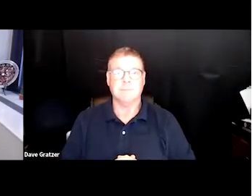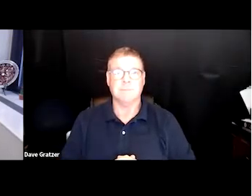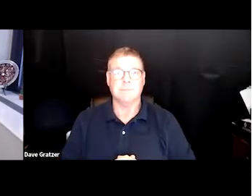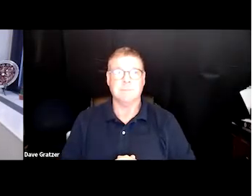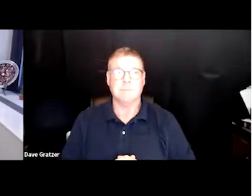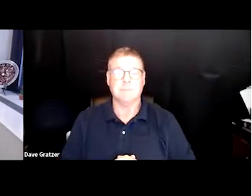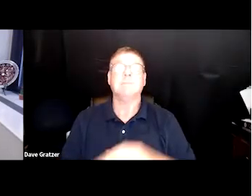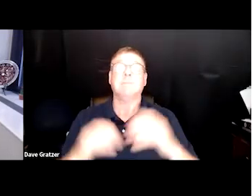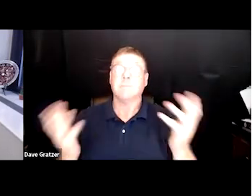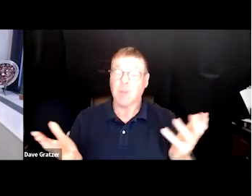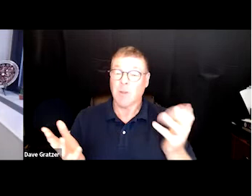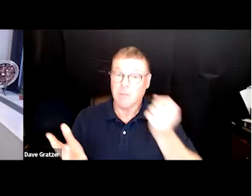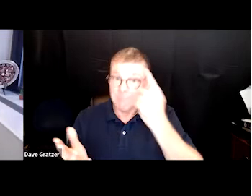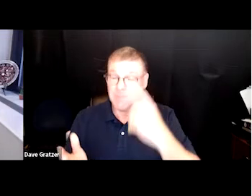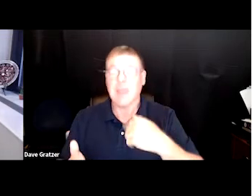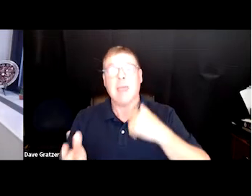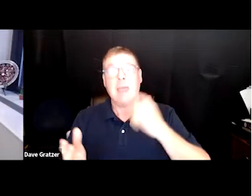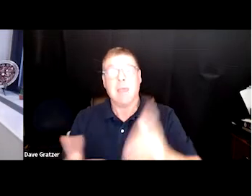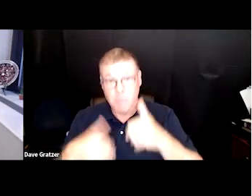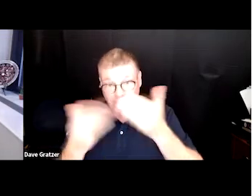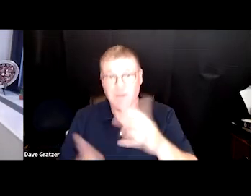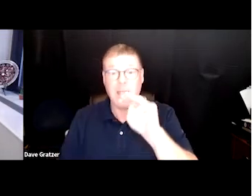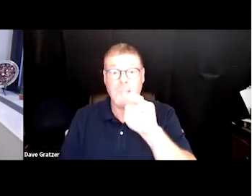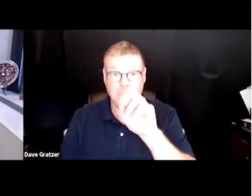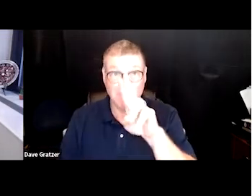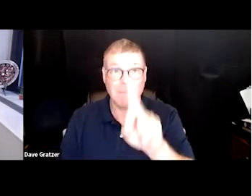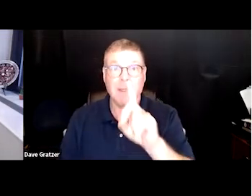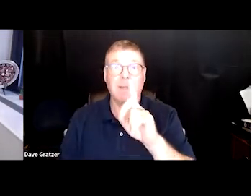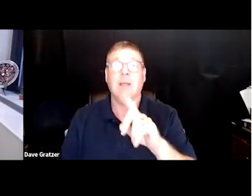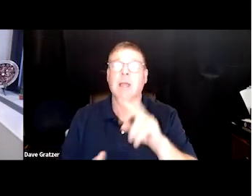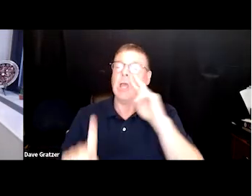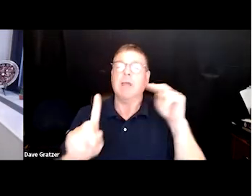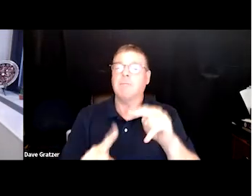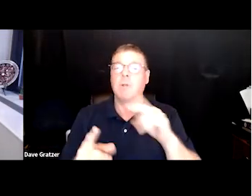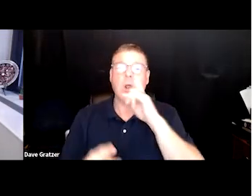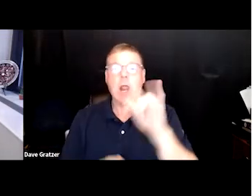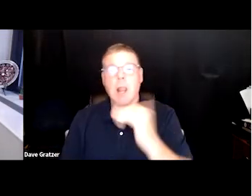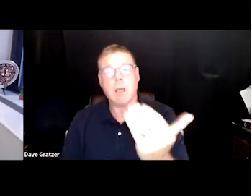So we heard that providing medications was viewed as really time and resource intensive.